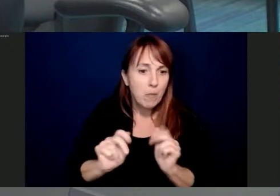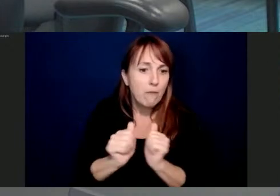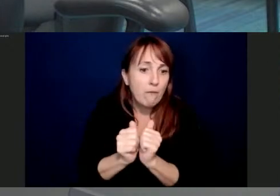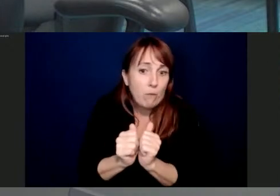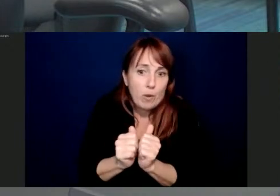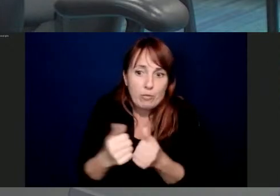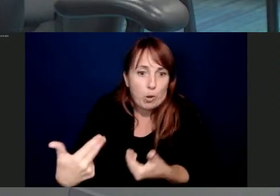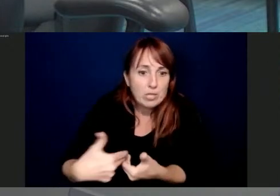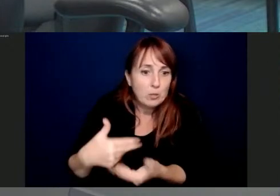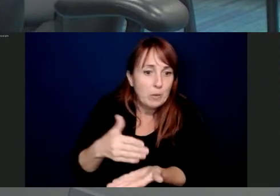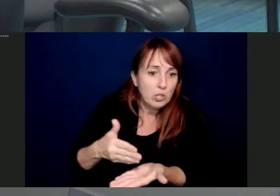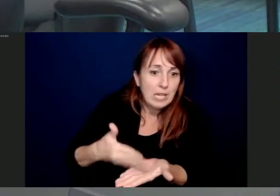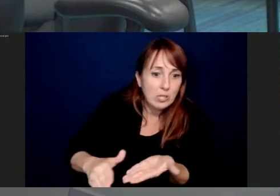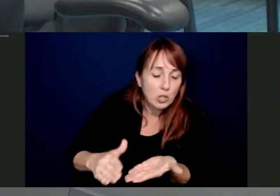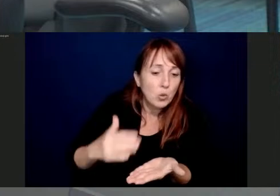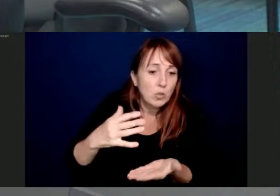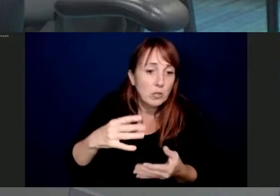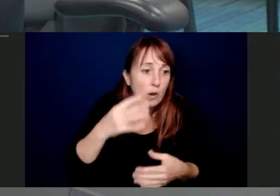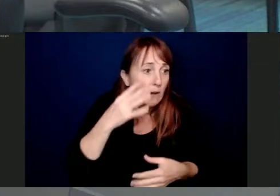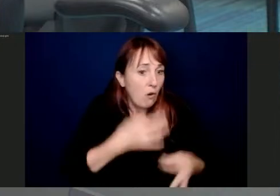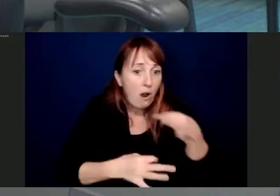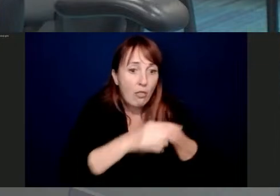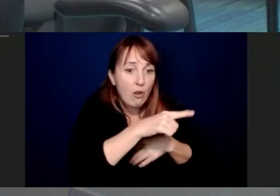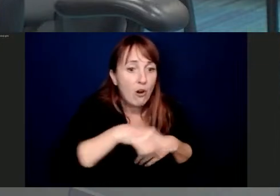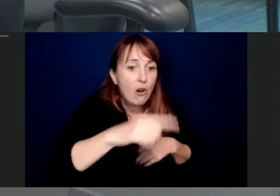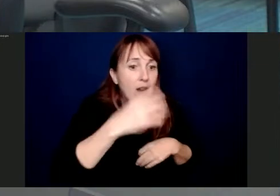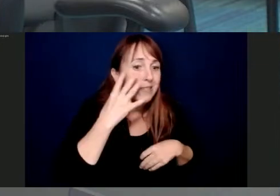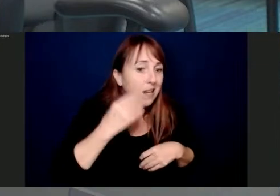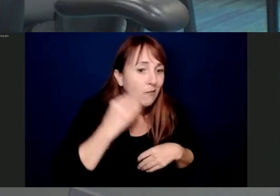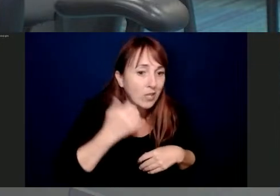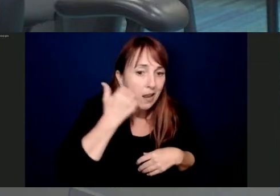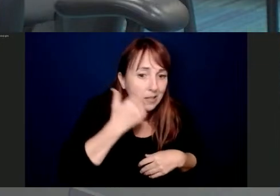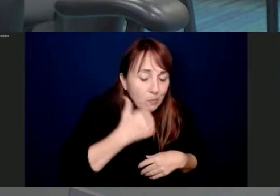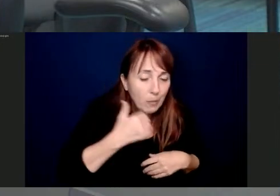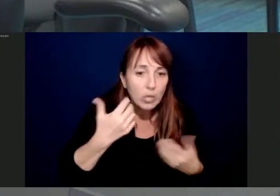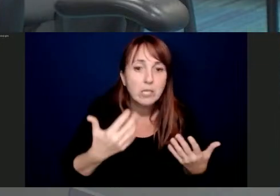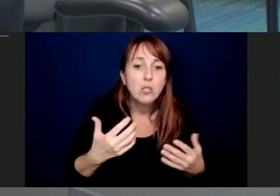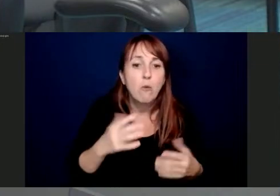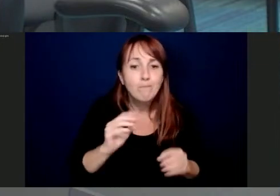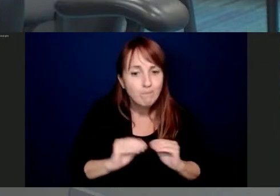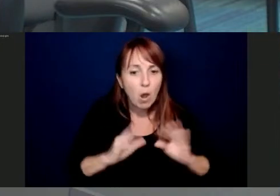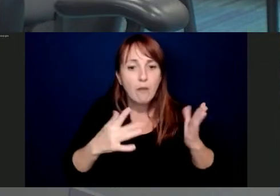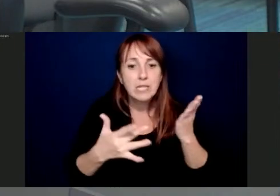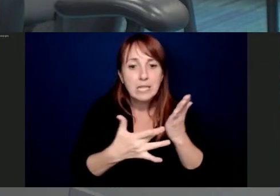otherwise an everyday experience for other people. So obviously some technical issues got mentioned